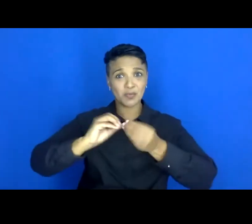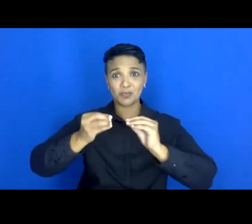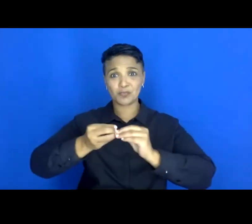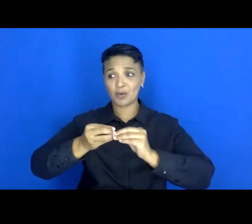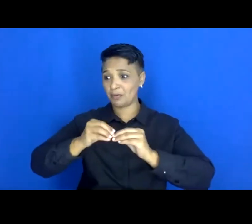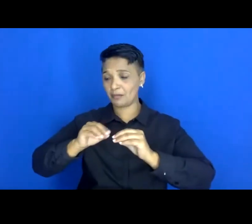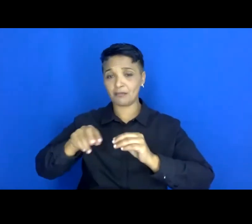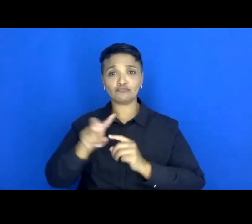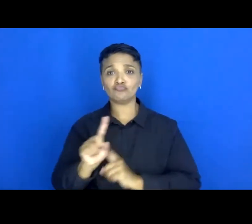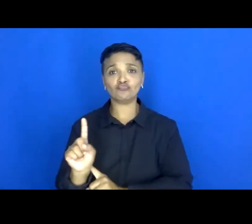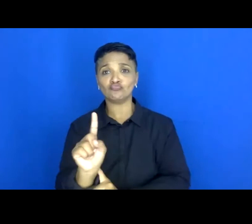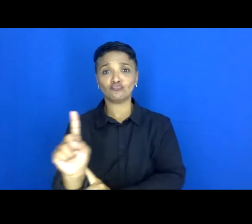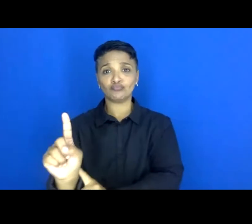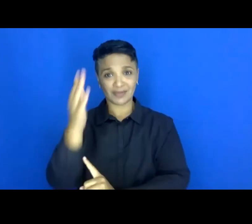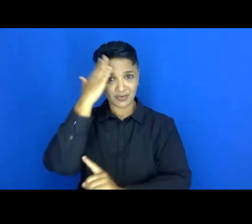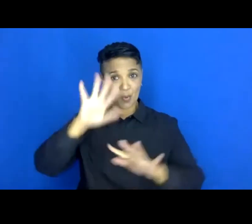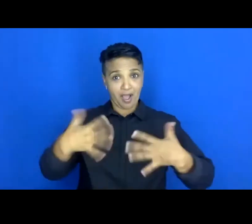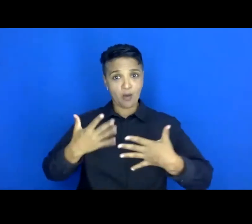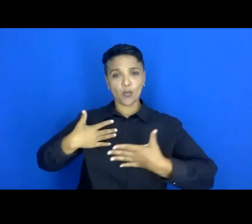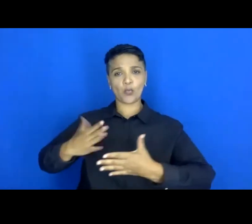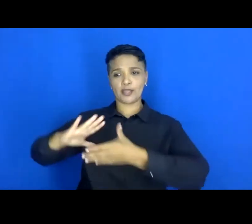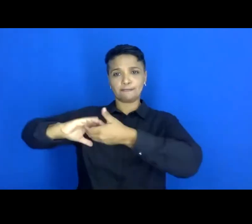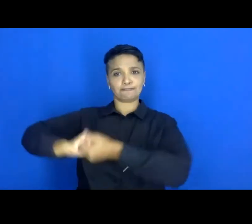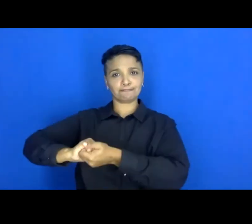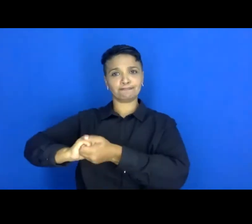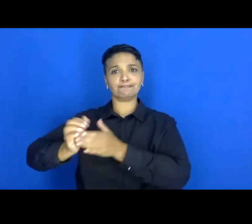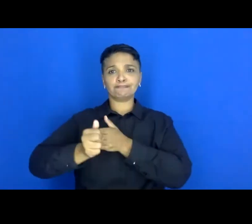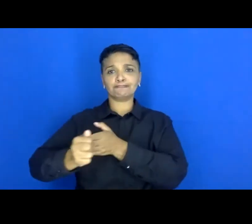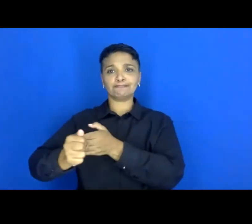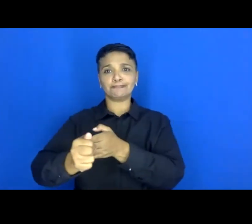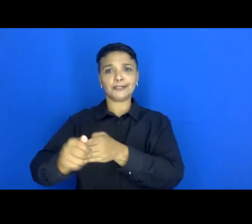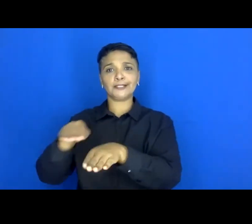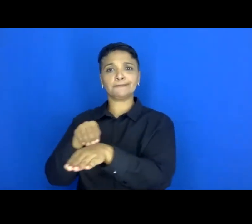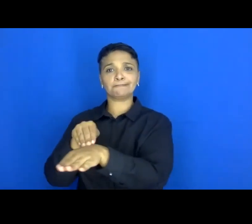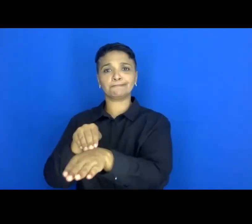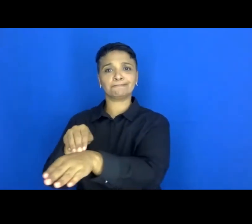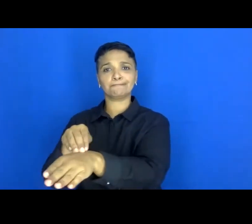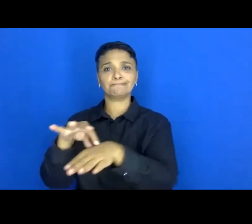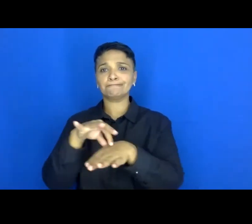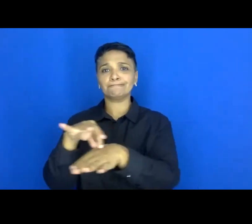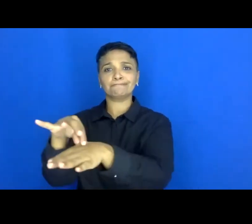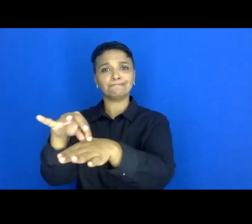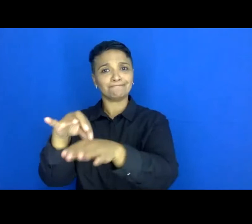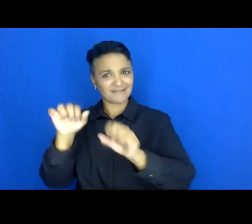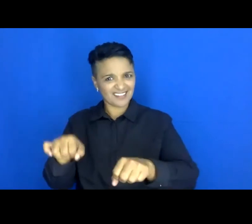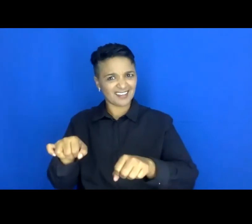we move by touching the hand so it is even easy if you are alone as a deafblind person